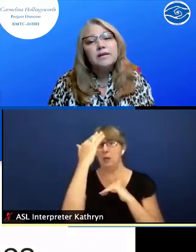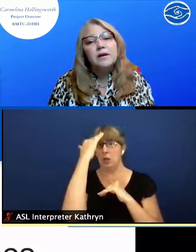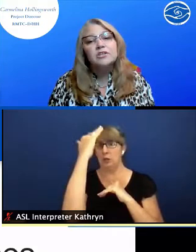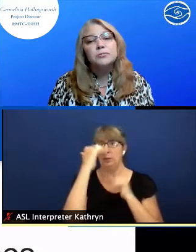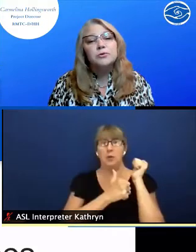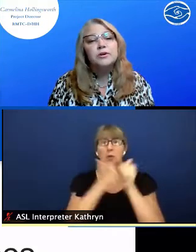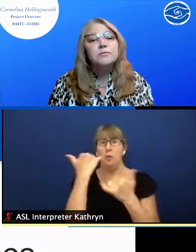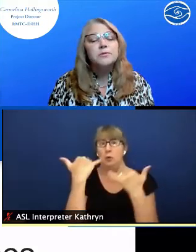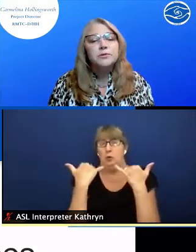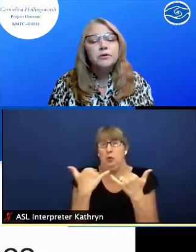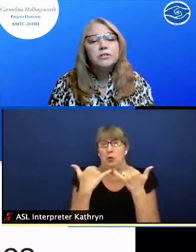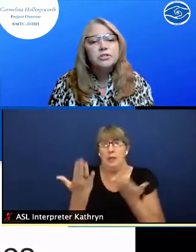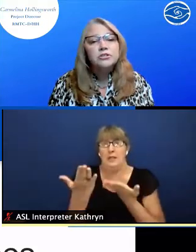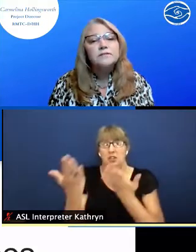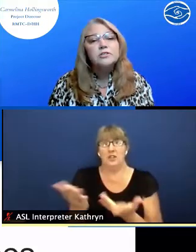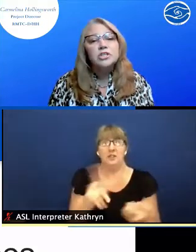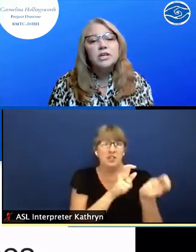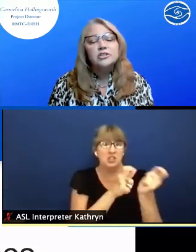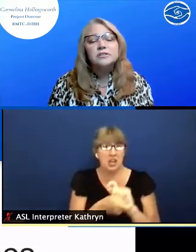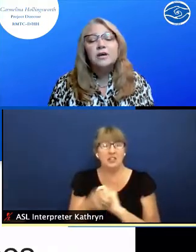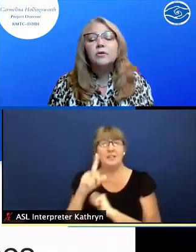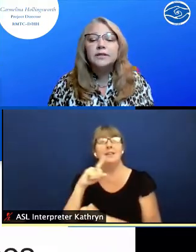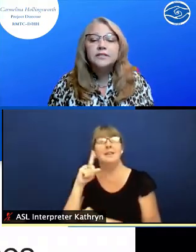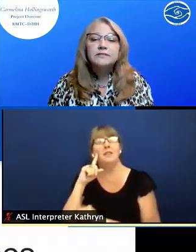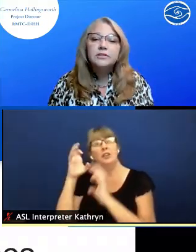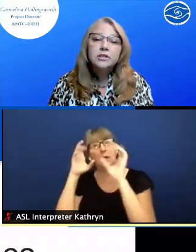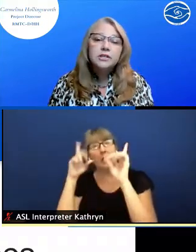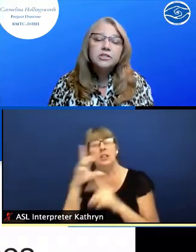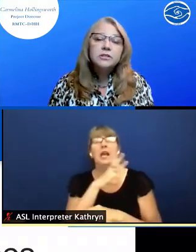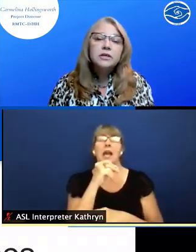knowledgeable of the most current initiatives and changes, not only in depth education,